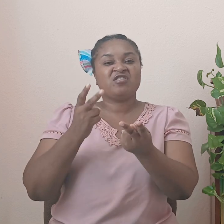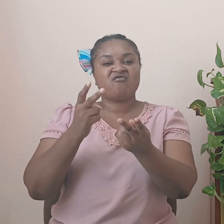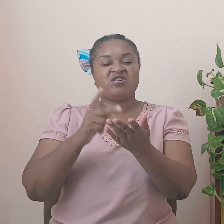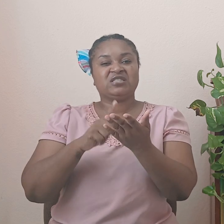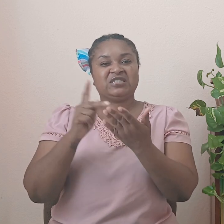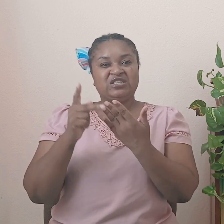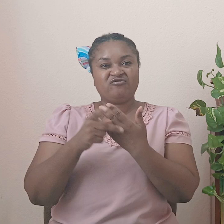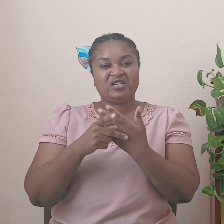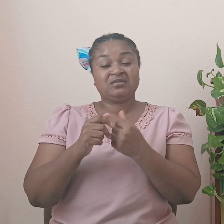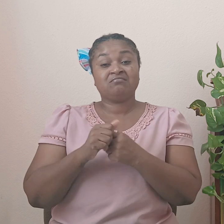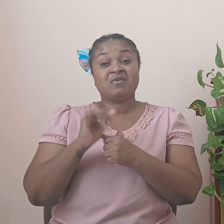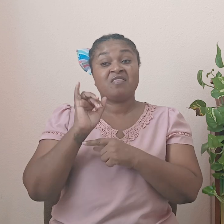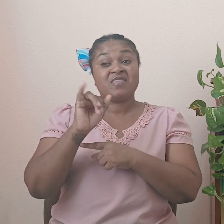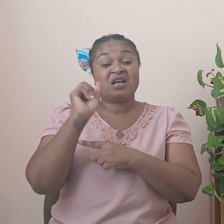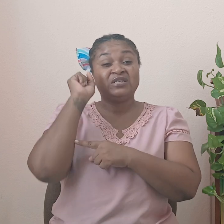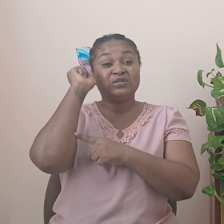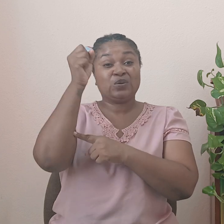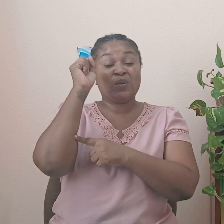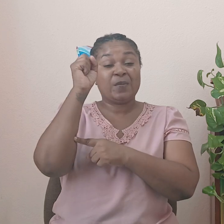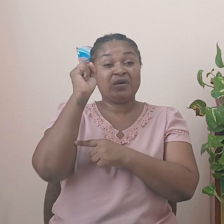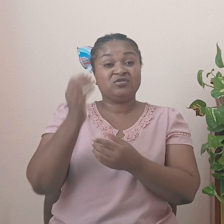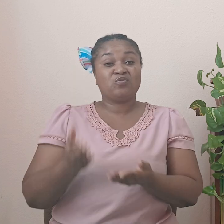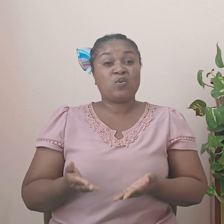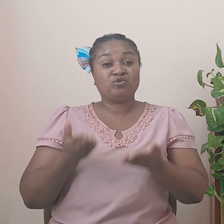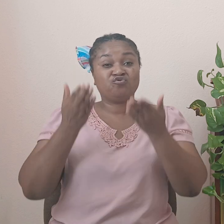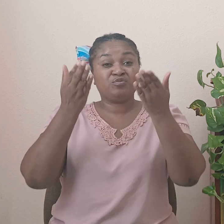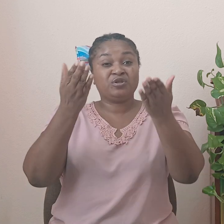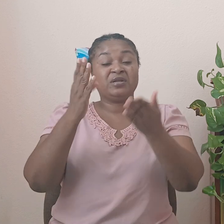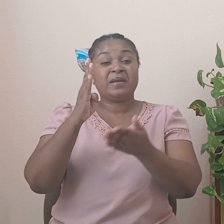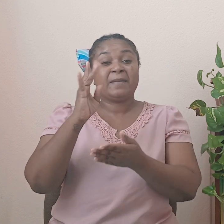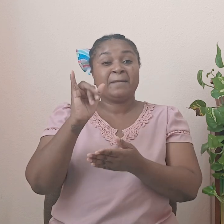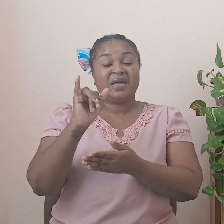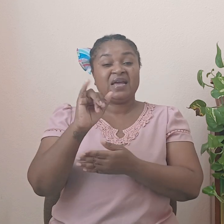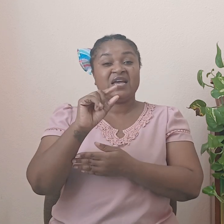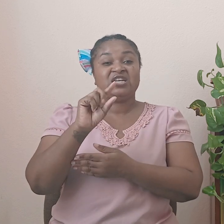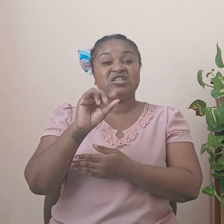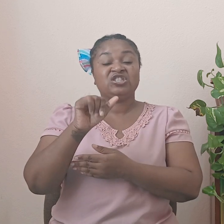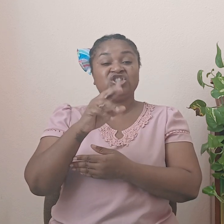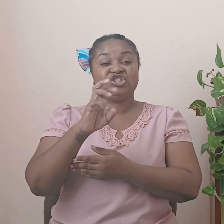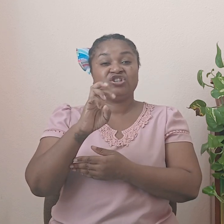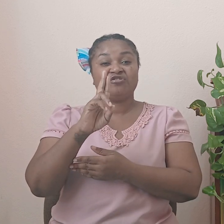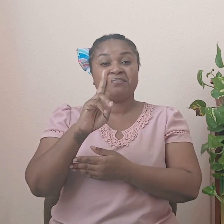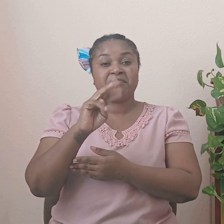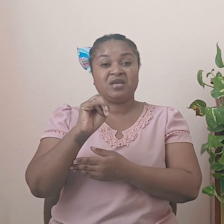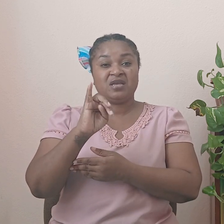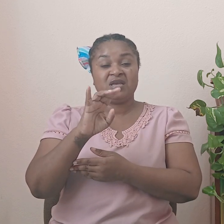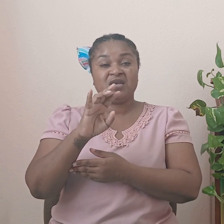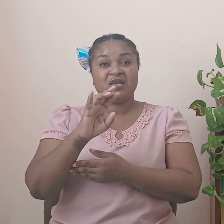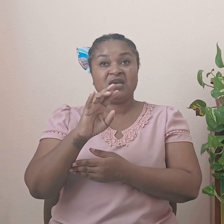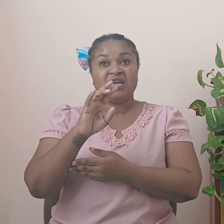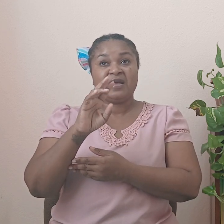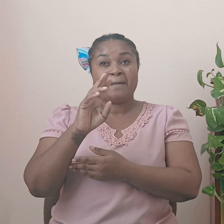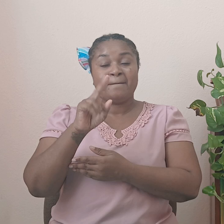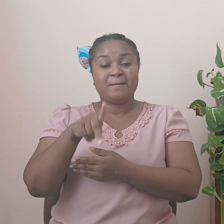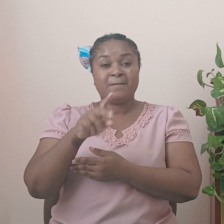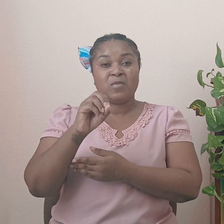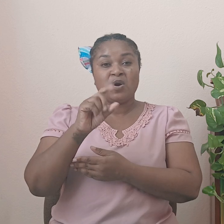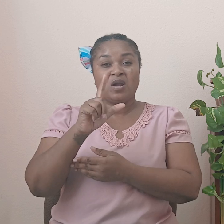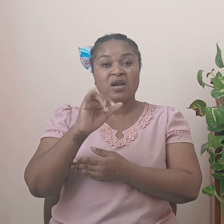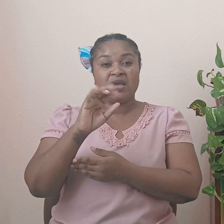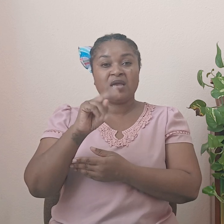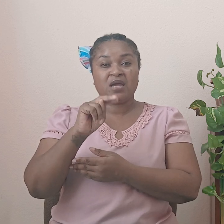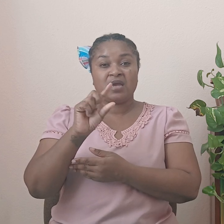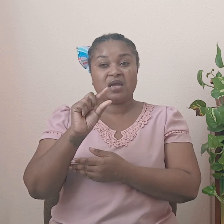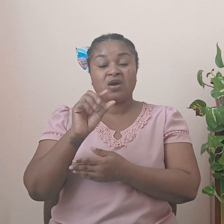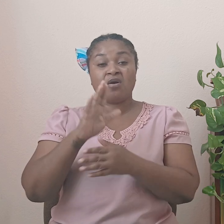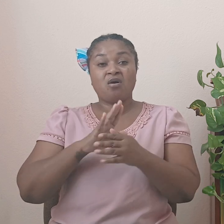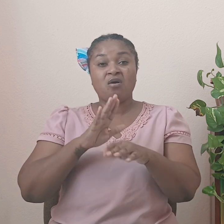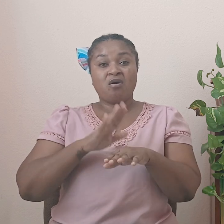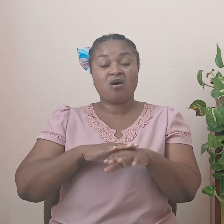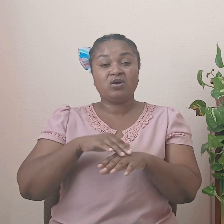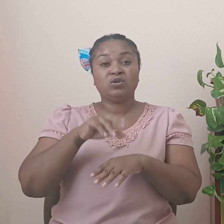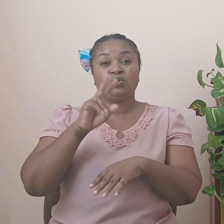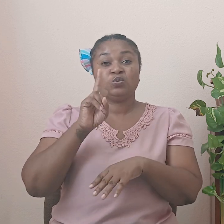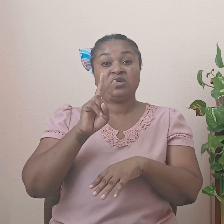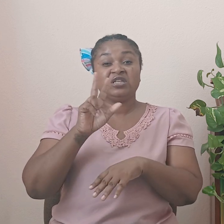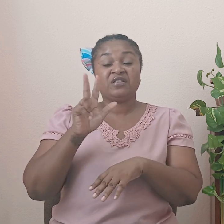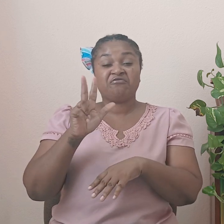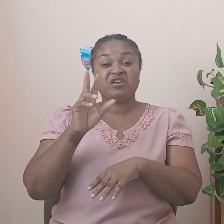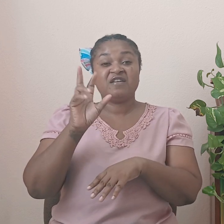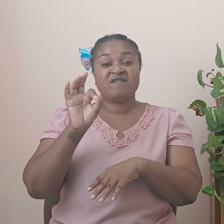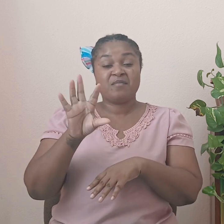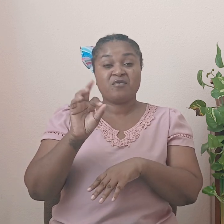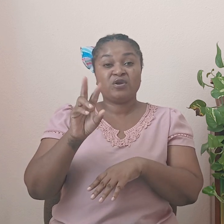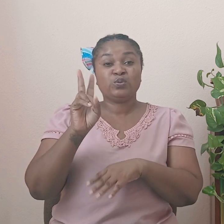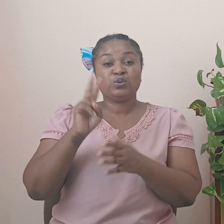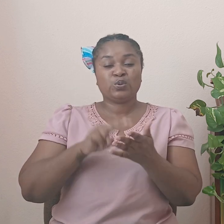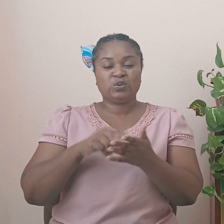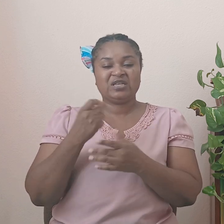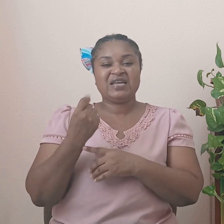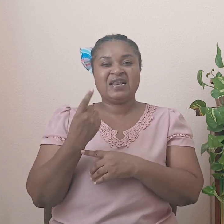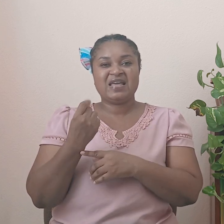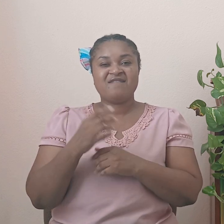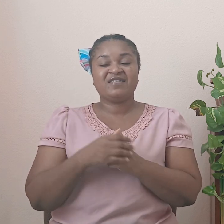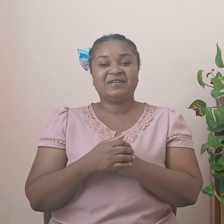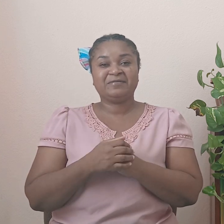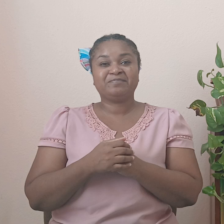This sermon was contributed by Jeremy Poling on Feb 23, 2011.